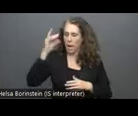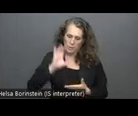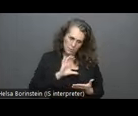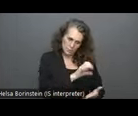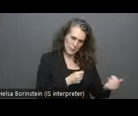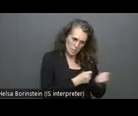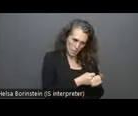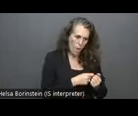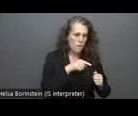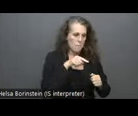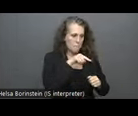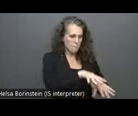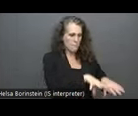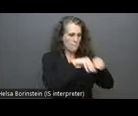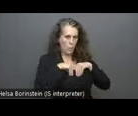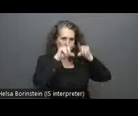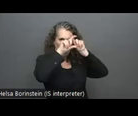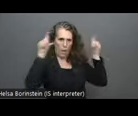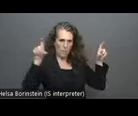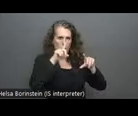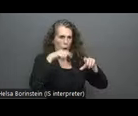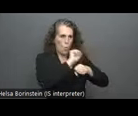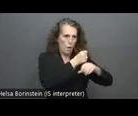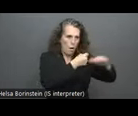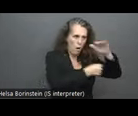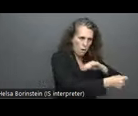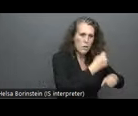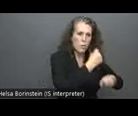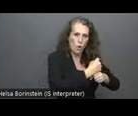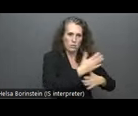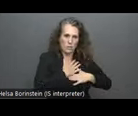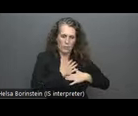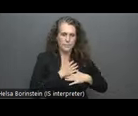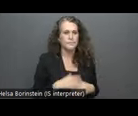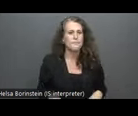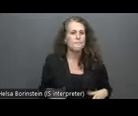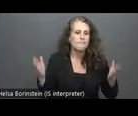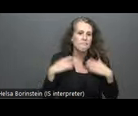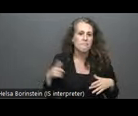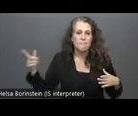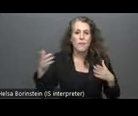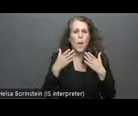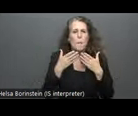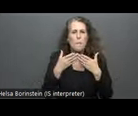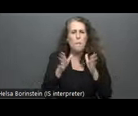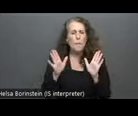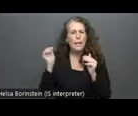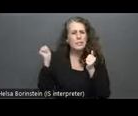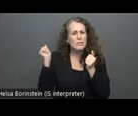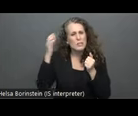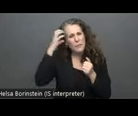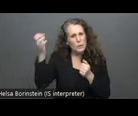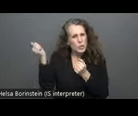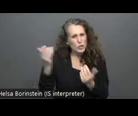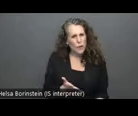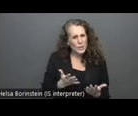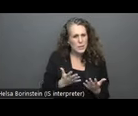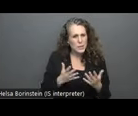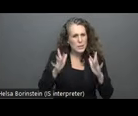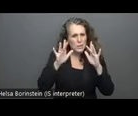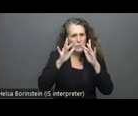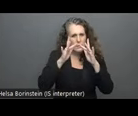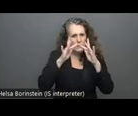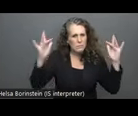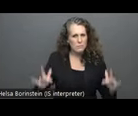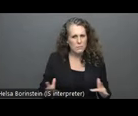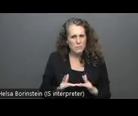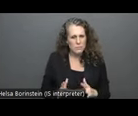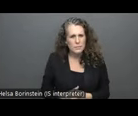14:53:18 own people wanna, wanna SP stood up the folder level should pretty much drunk